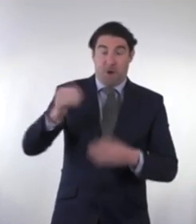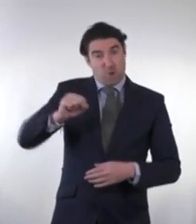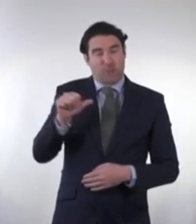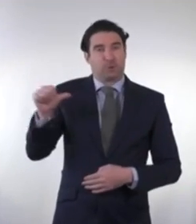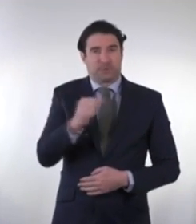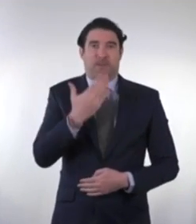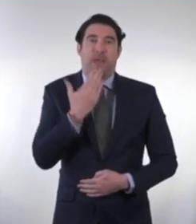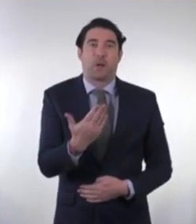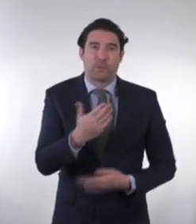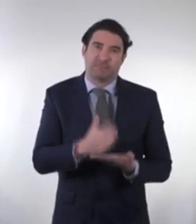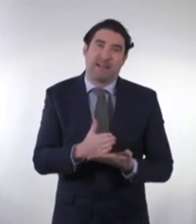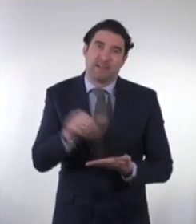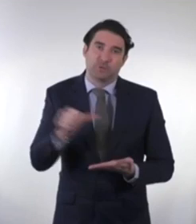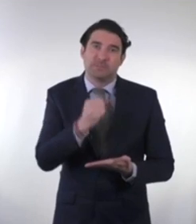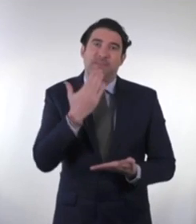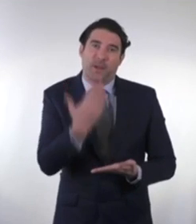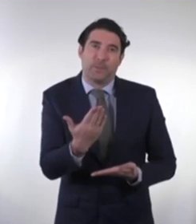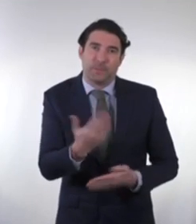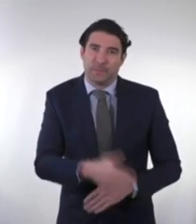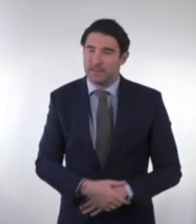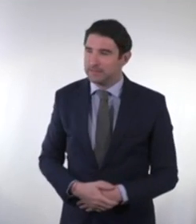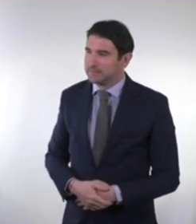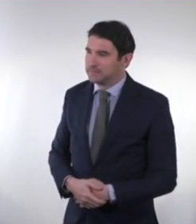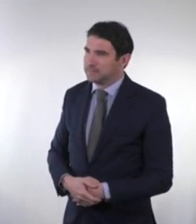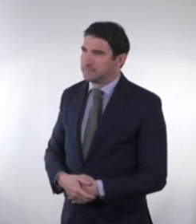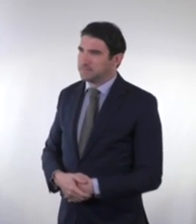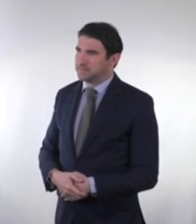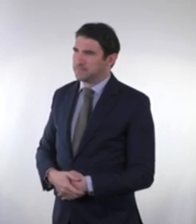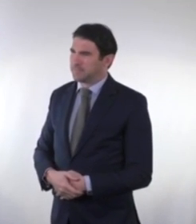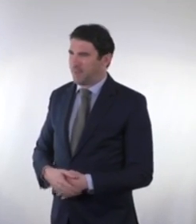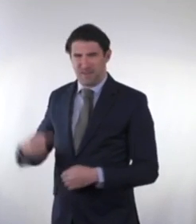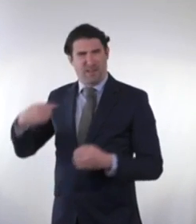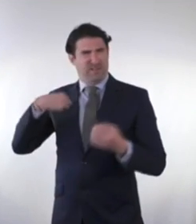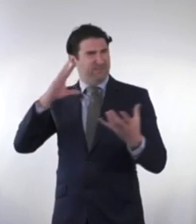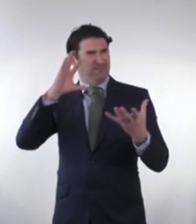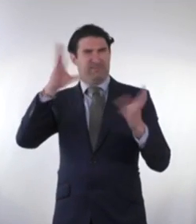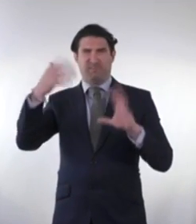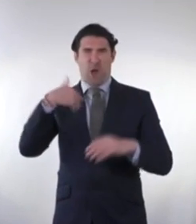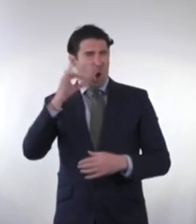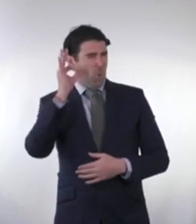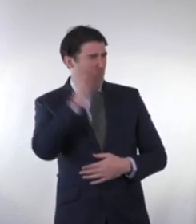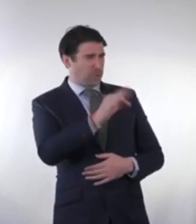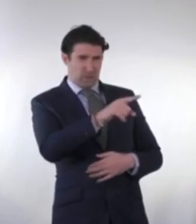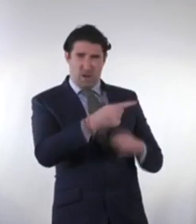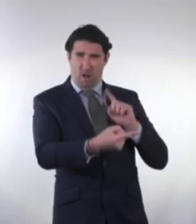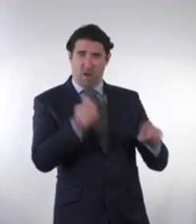Jerome Mayhew (Broadland) (Con) The A47 Acle Straight is the main road—in